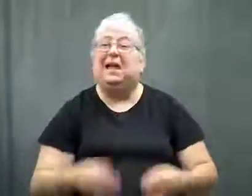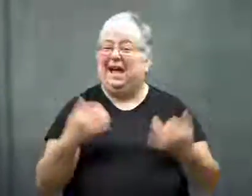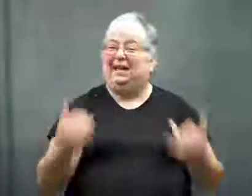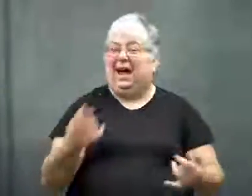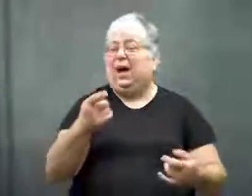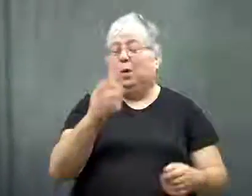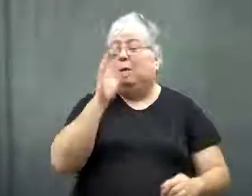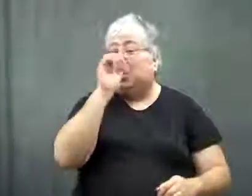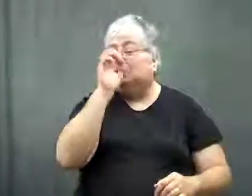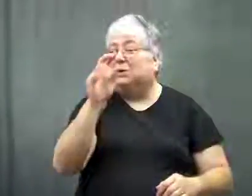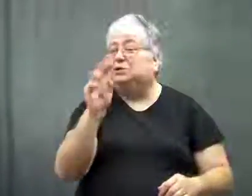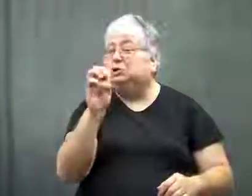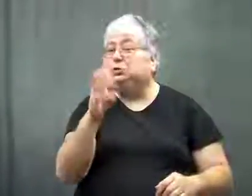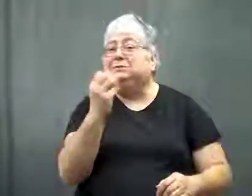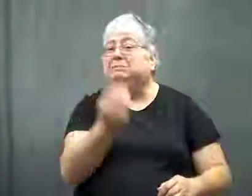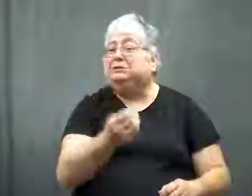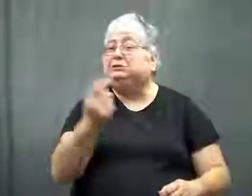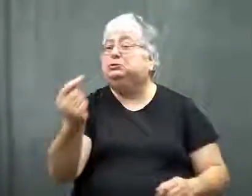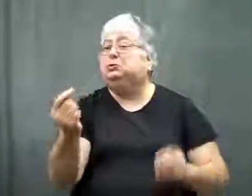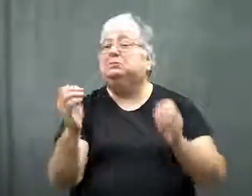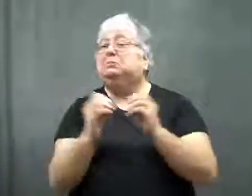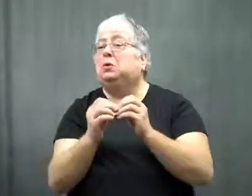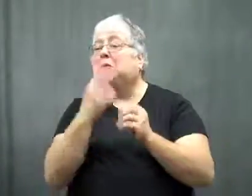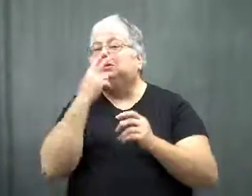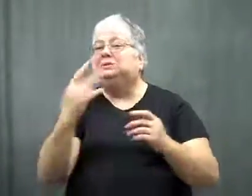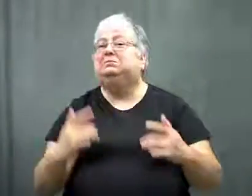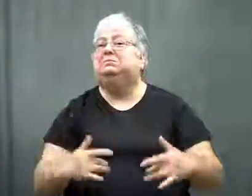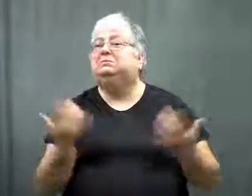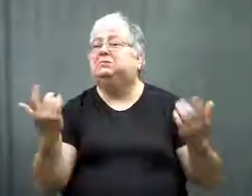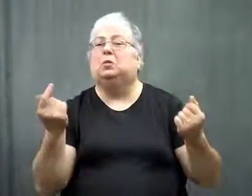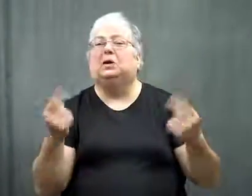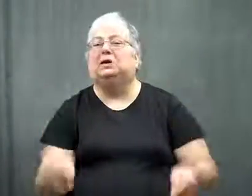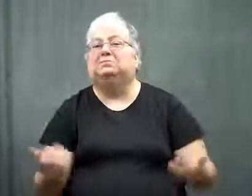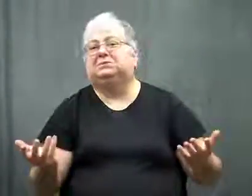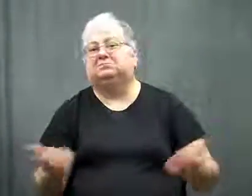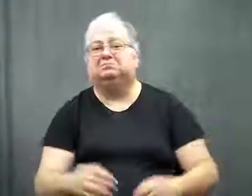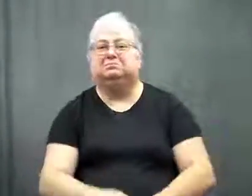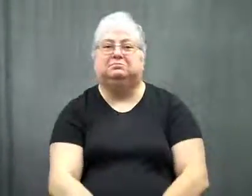Now you can watch the news on Monday and Tuesday and see what else has happened.